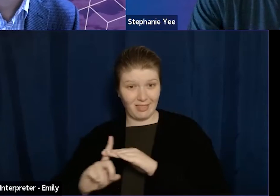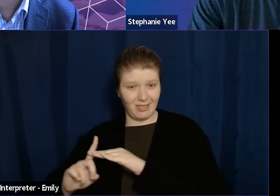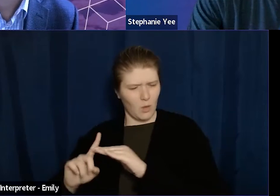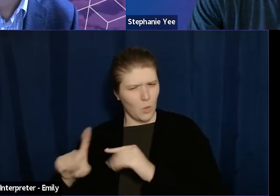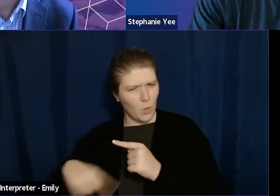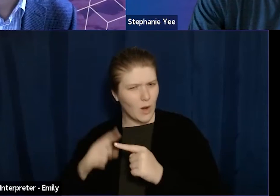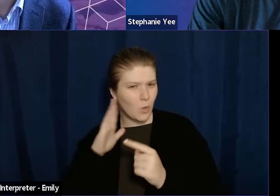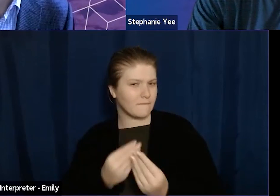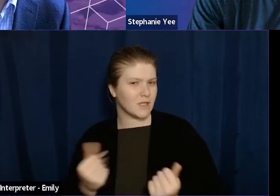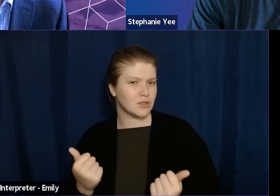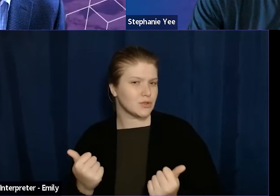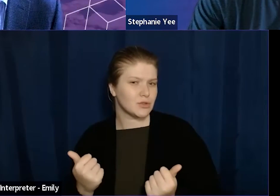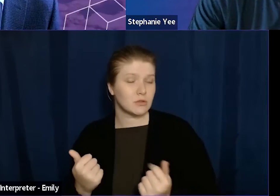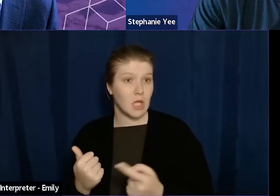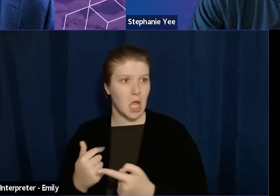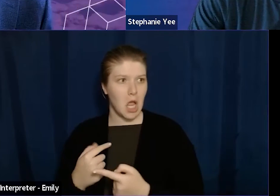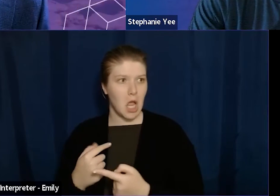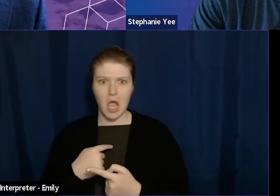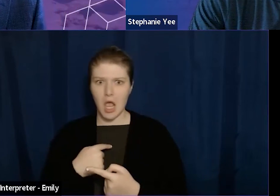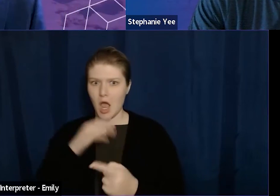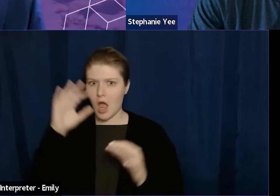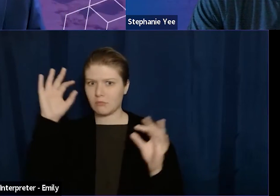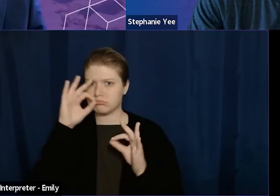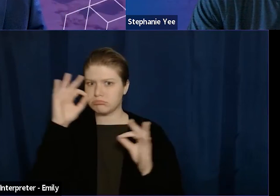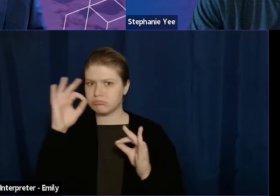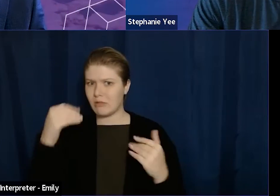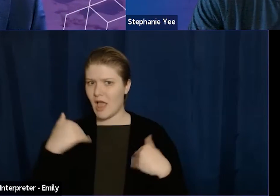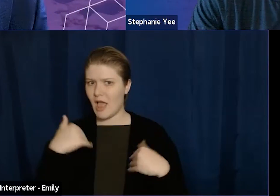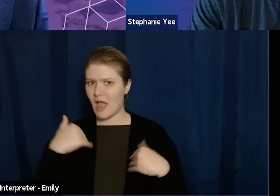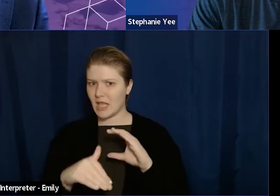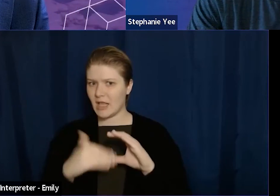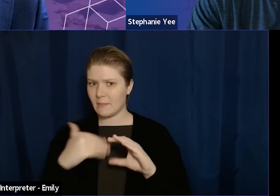Stephanie Yee: I am not aware of an issue for emails with collaborative proposals. Let's see.